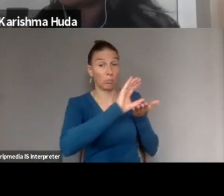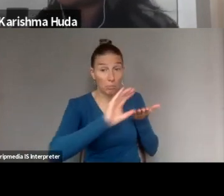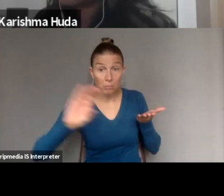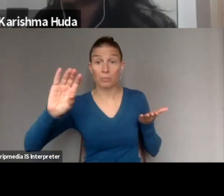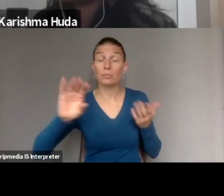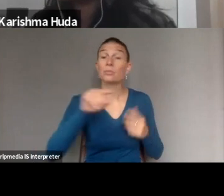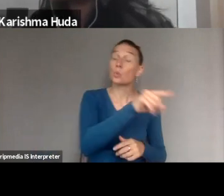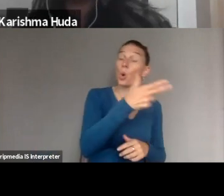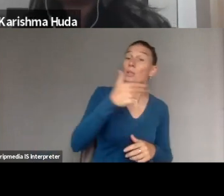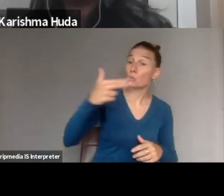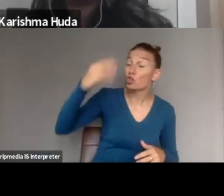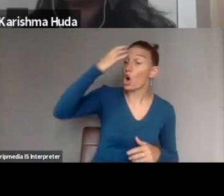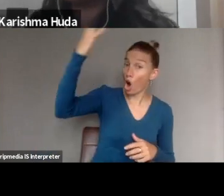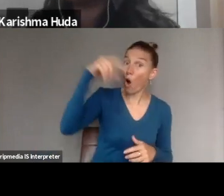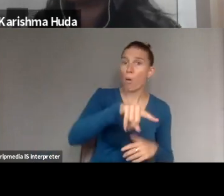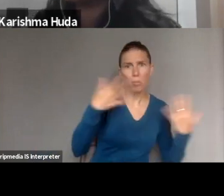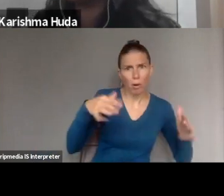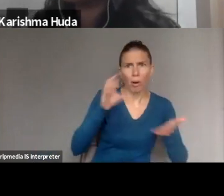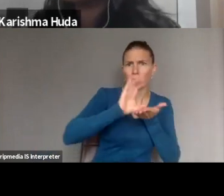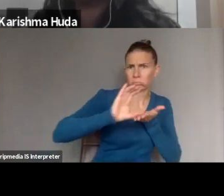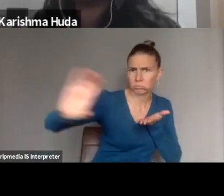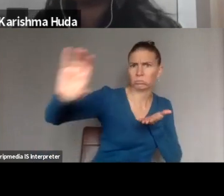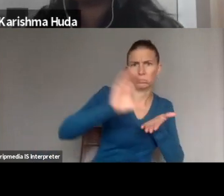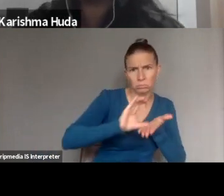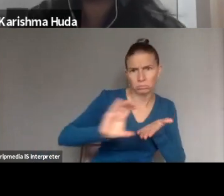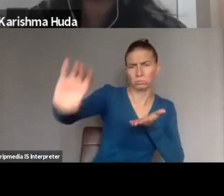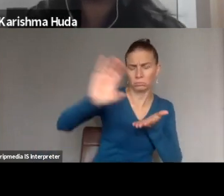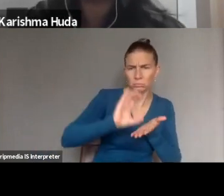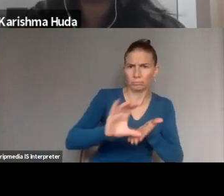is injecting a lot of cash into the economy to help people cope with this crisis.